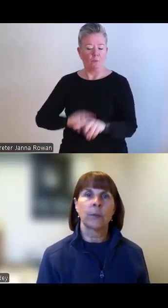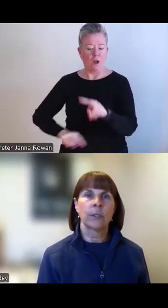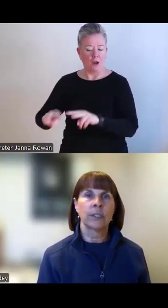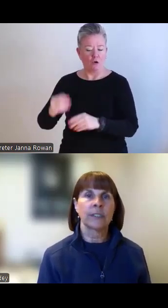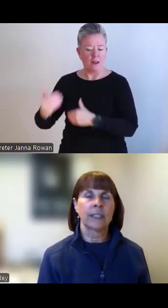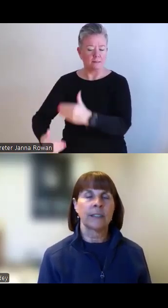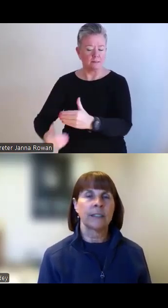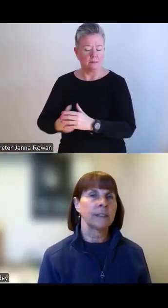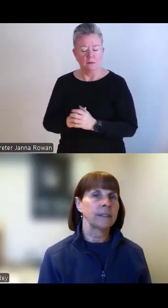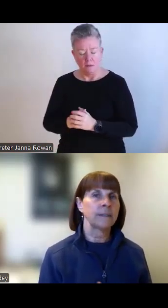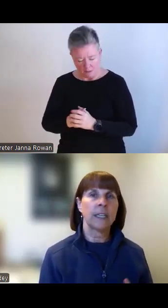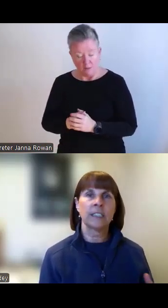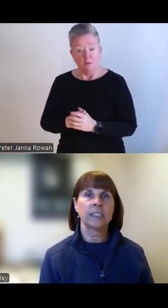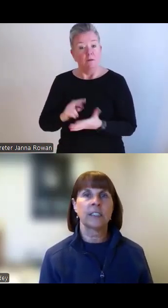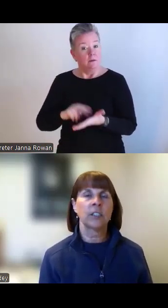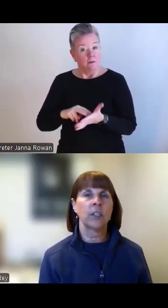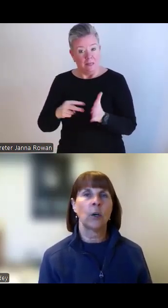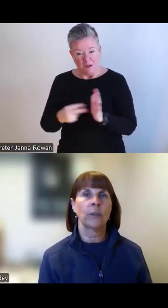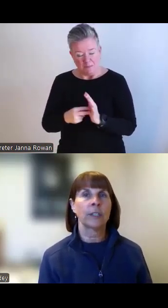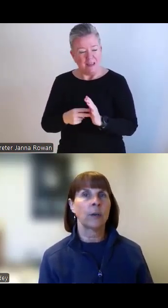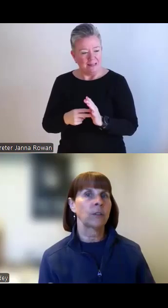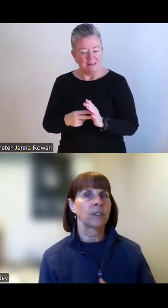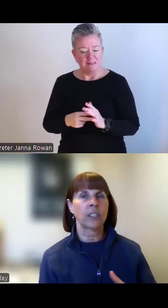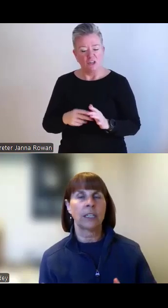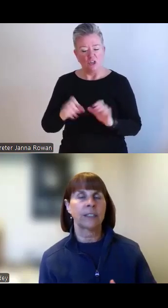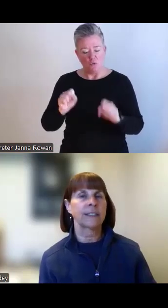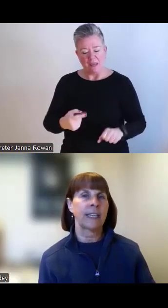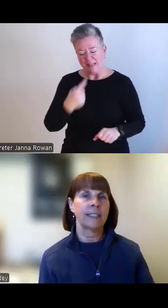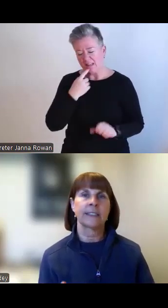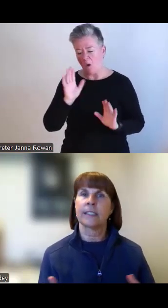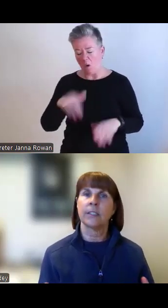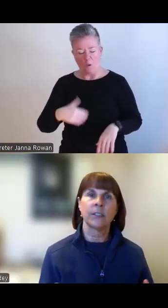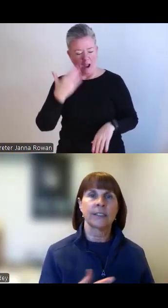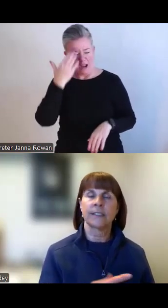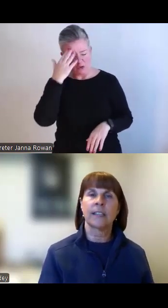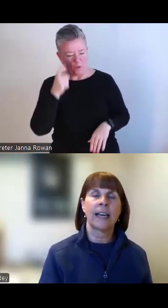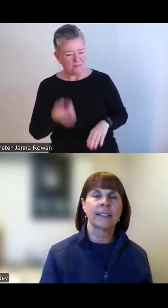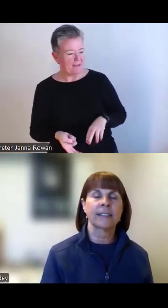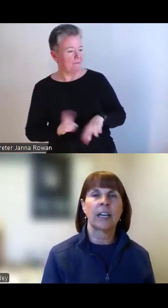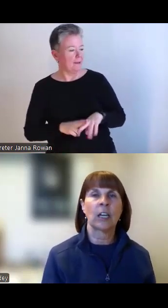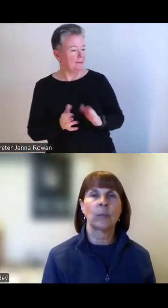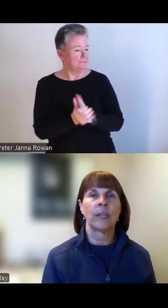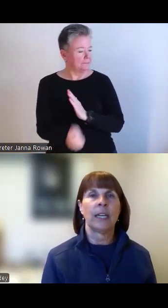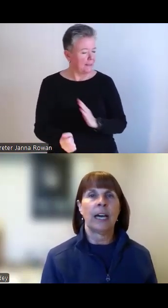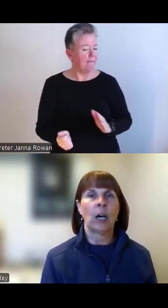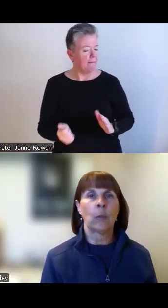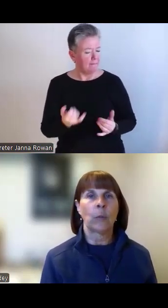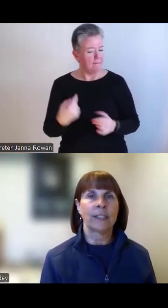other words, not just to know that, oh, the child has gained skills since the last time